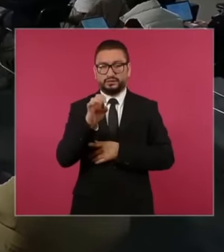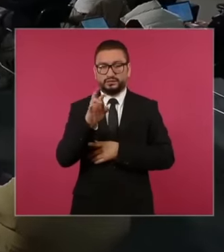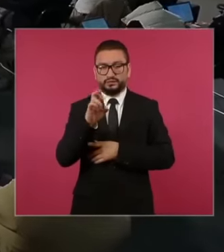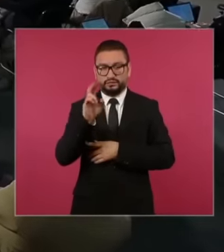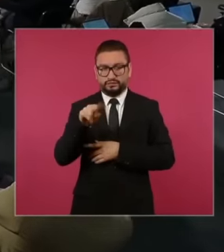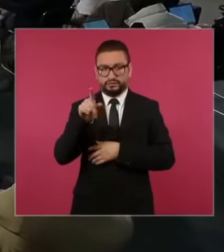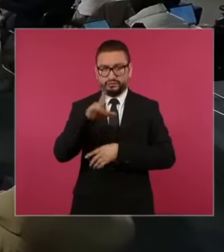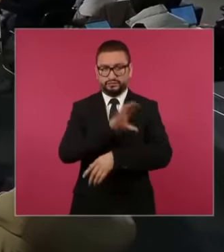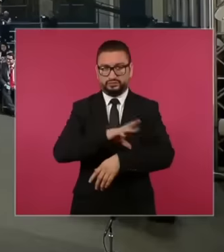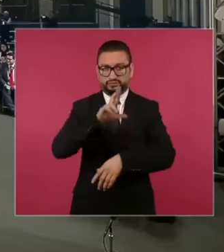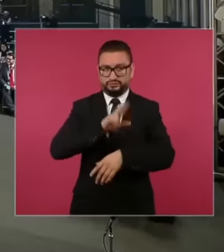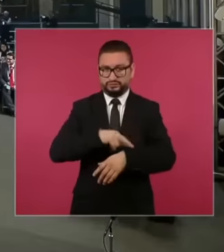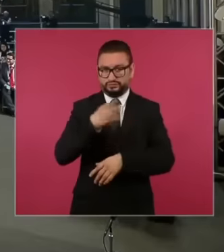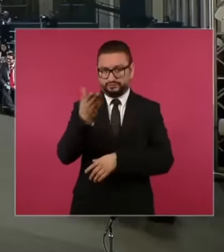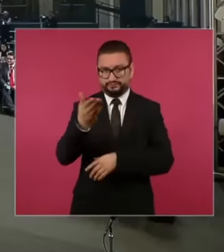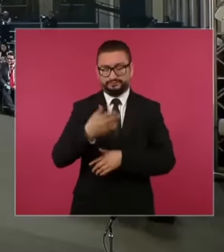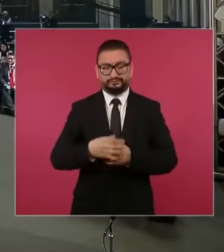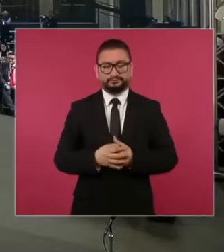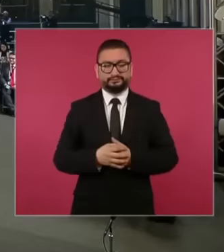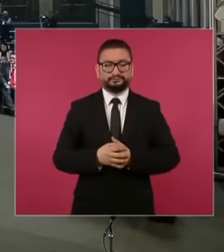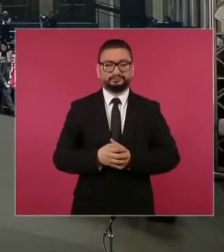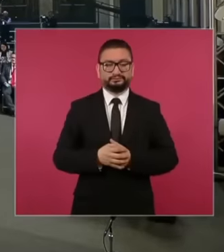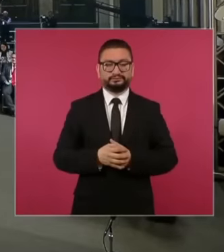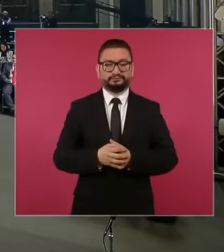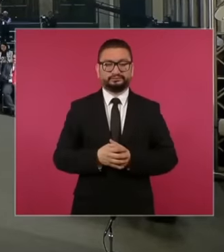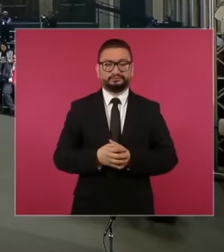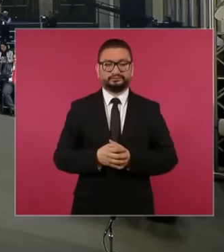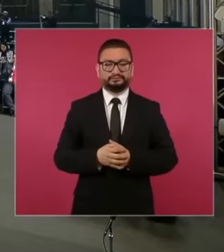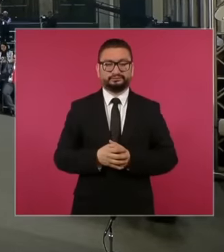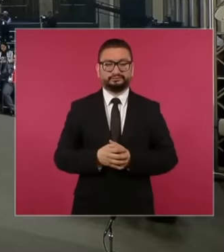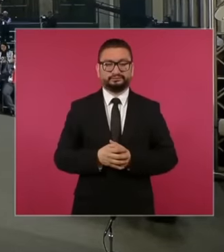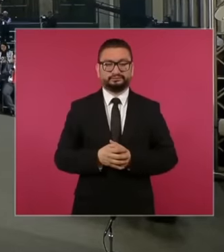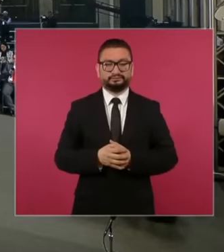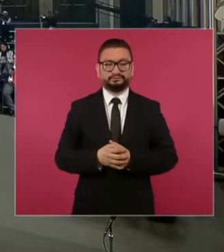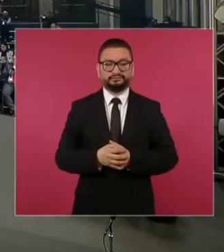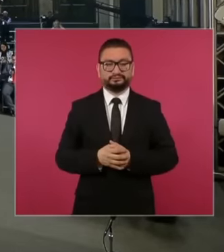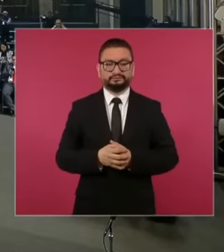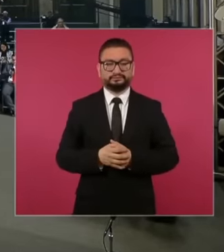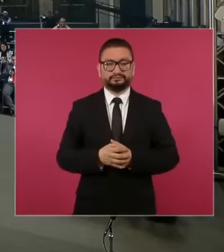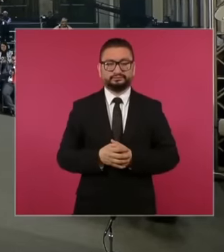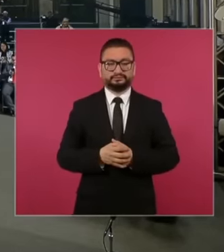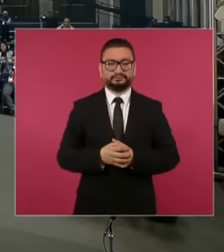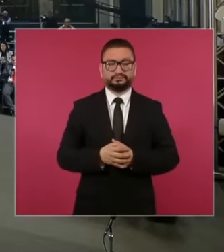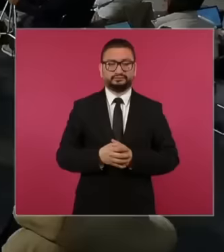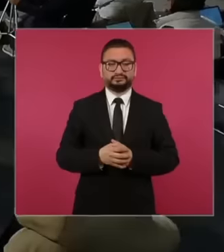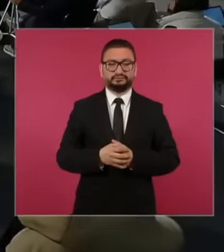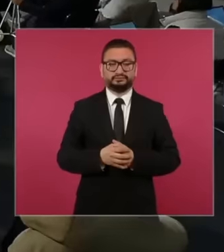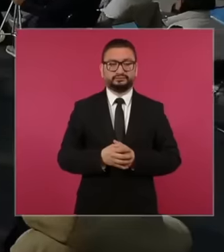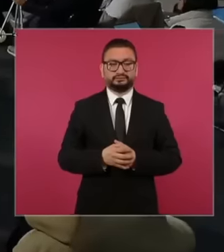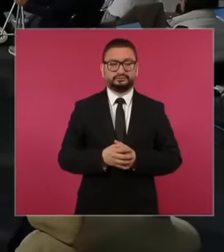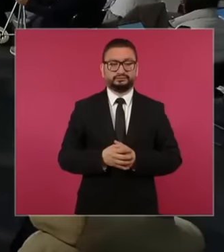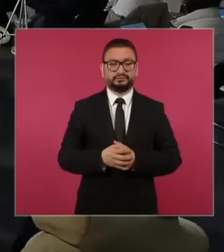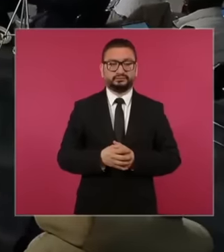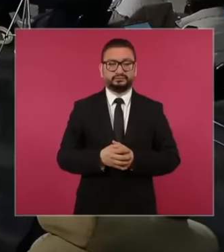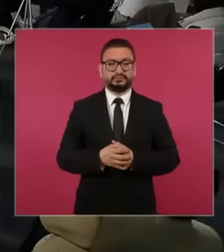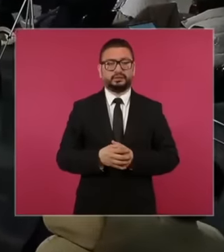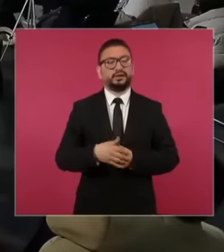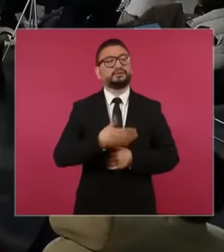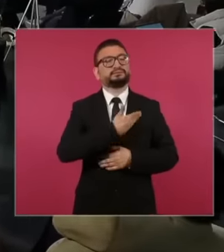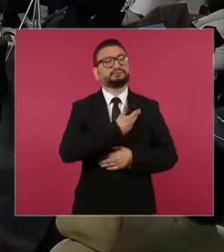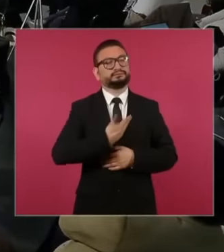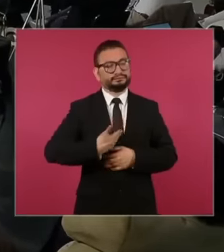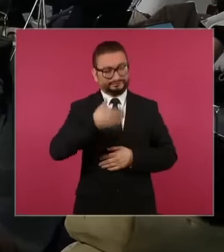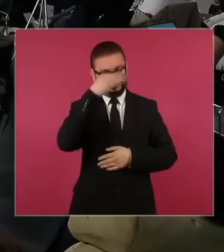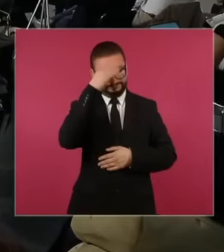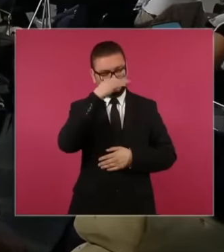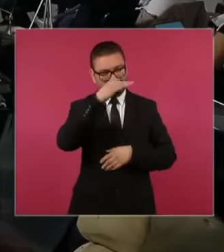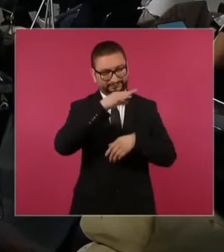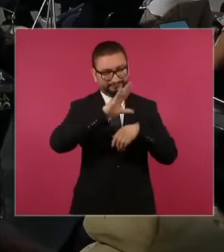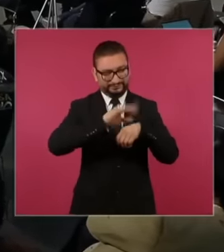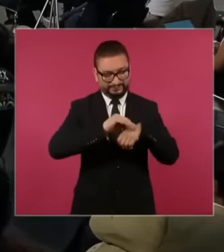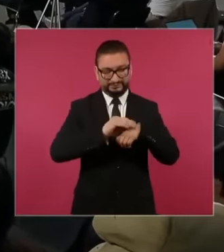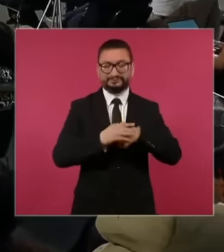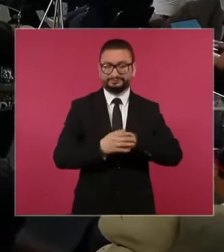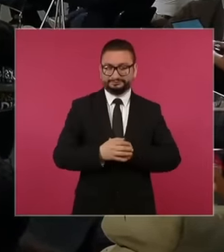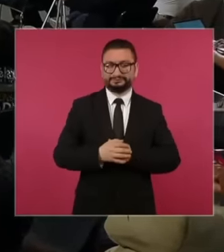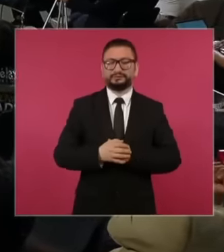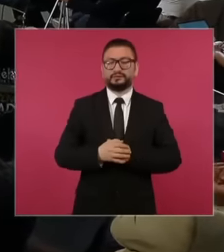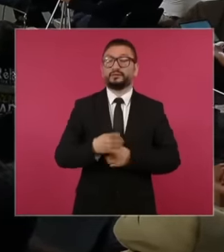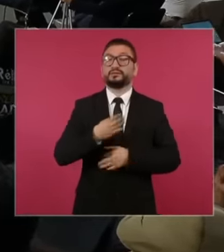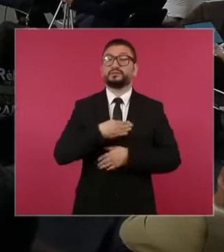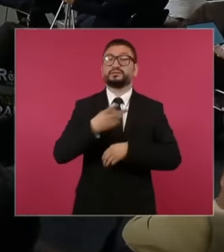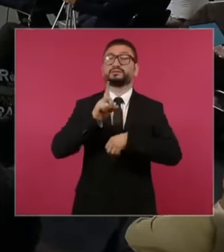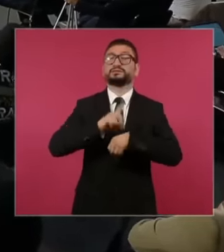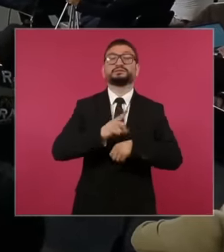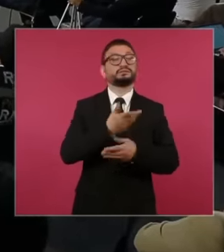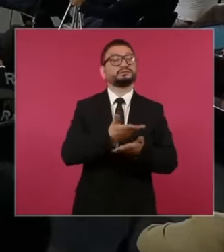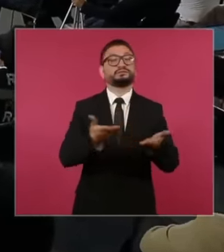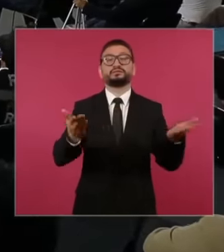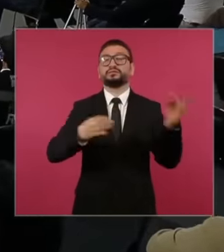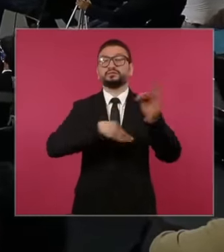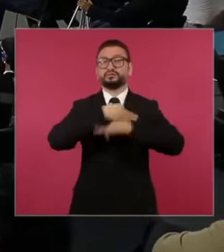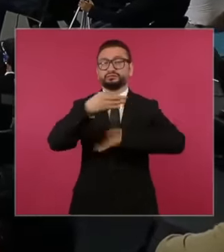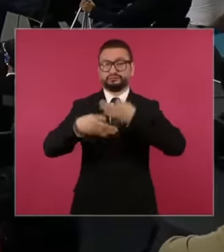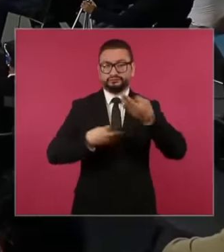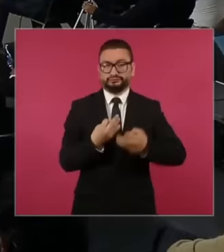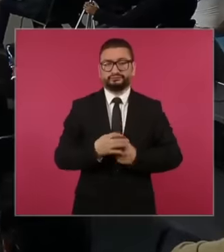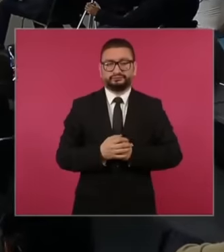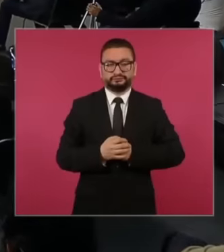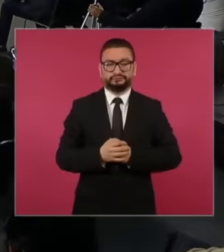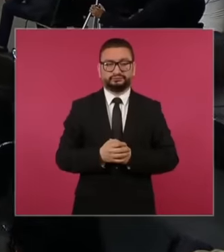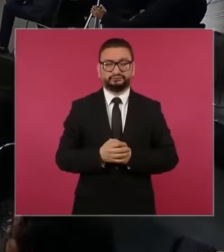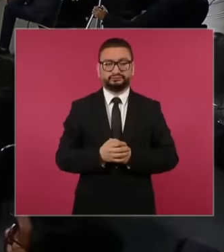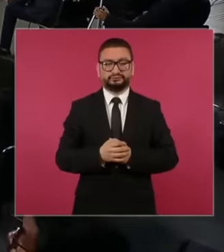program, with your permission, Mr. President, good morning to everyone, today we are going to present